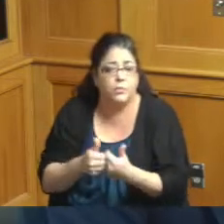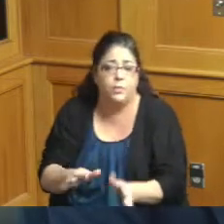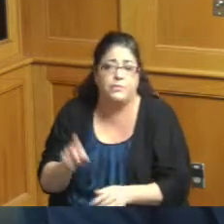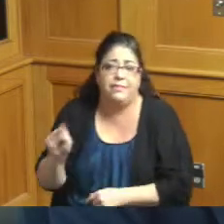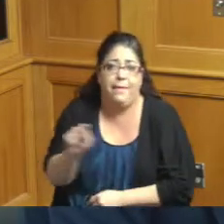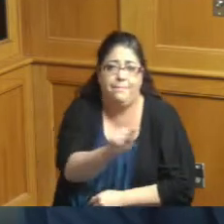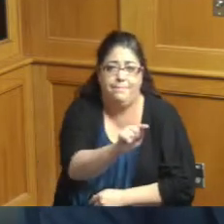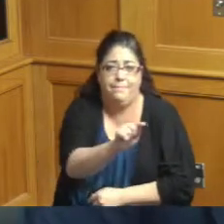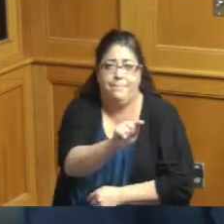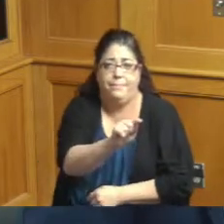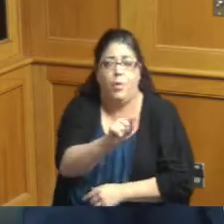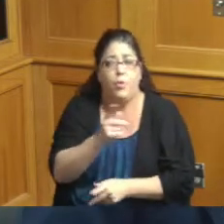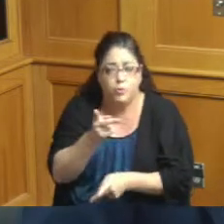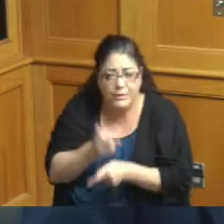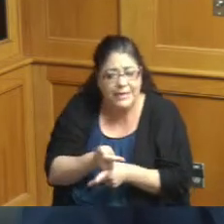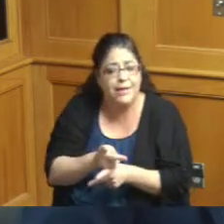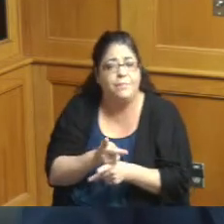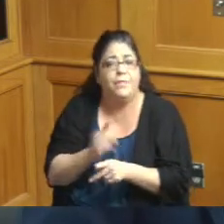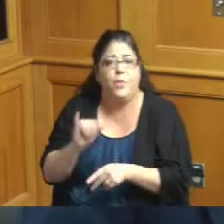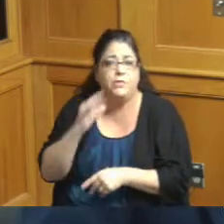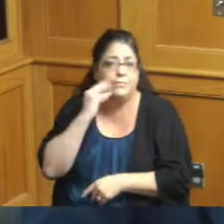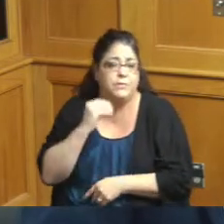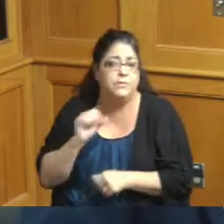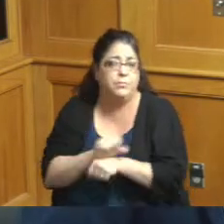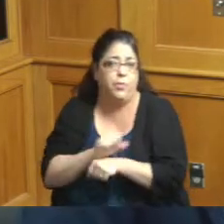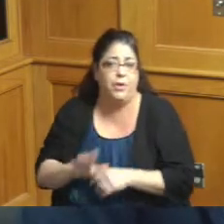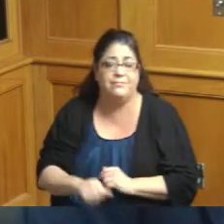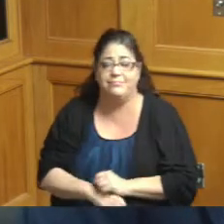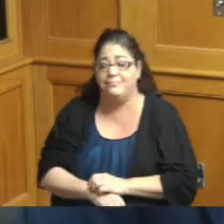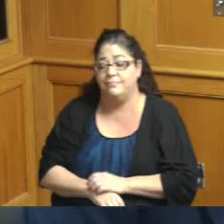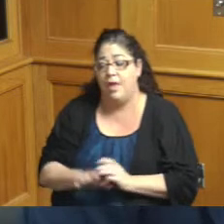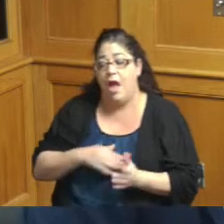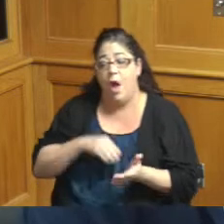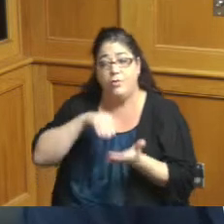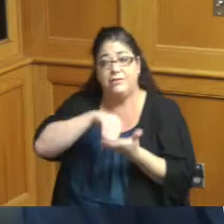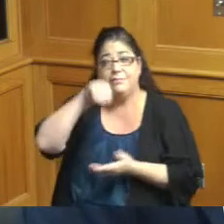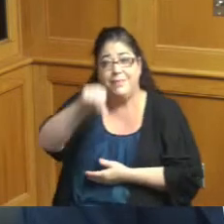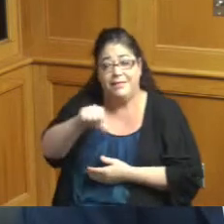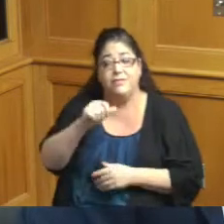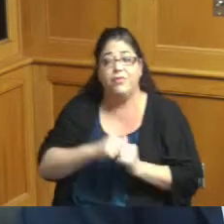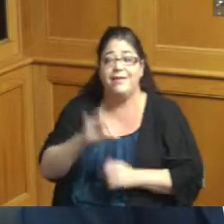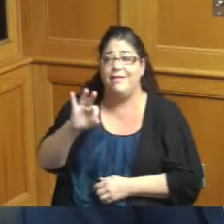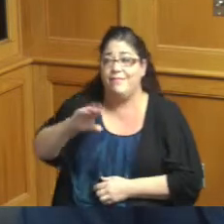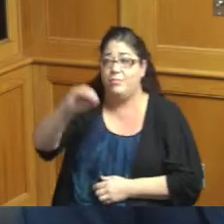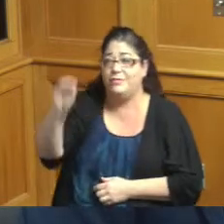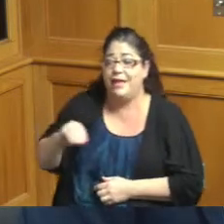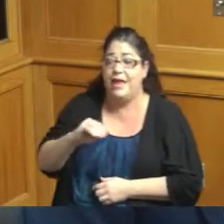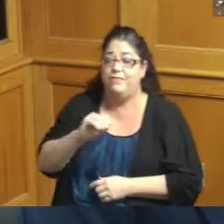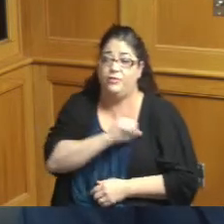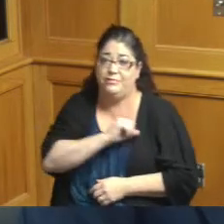in conclusion our expenses are more than 95 percent personnel and we will continue to be good